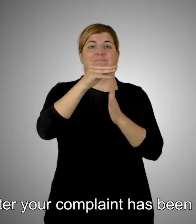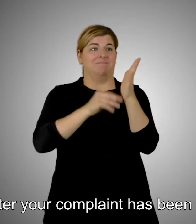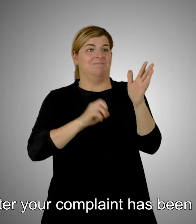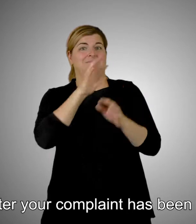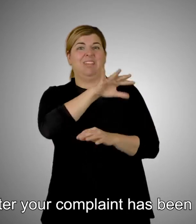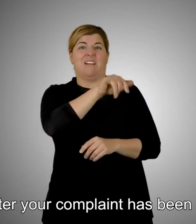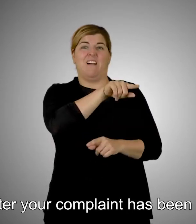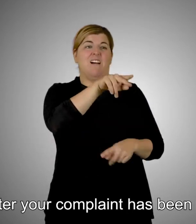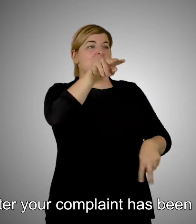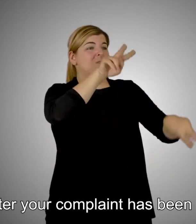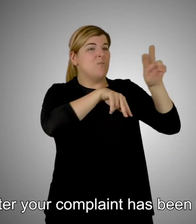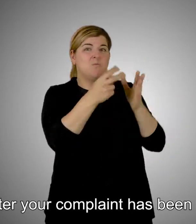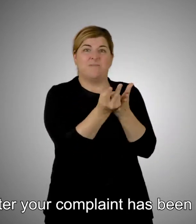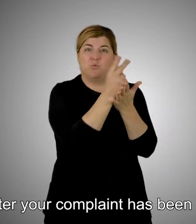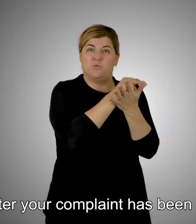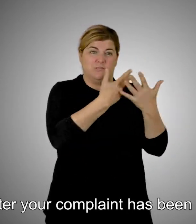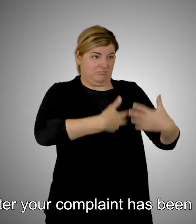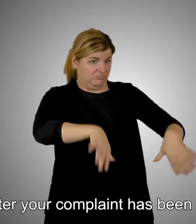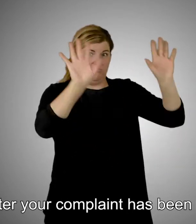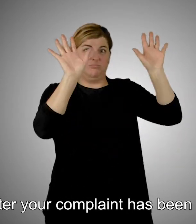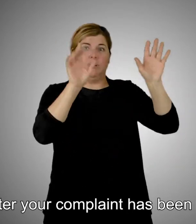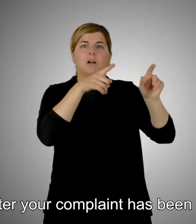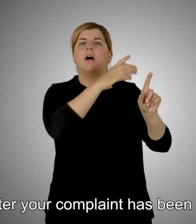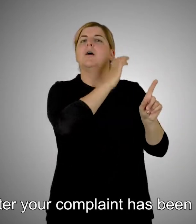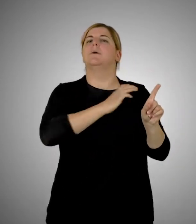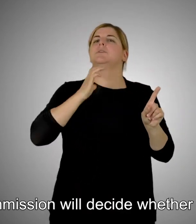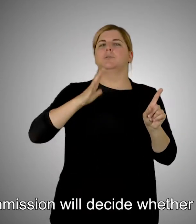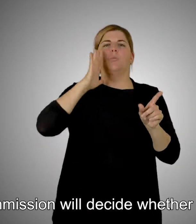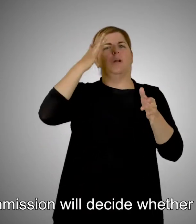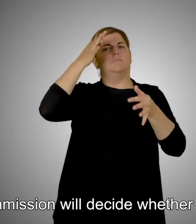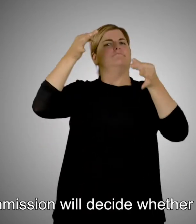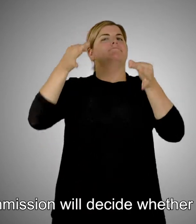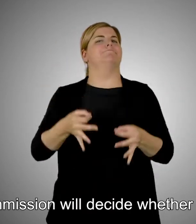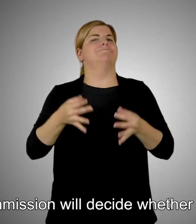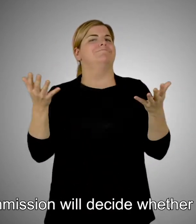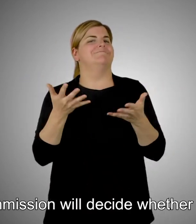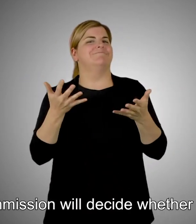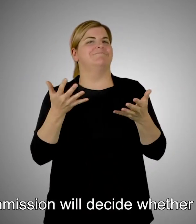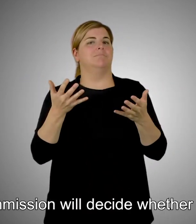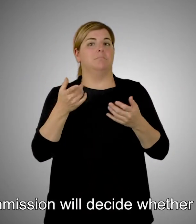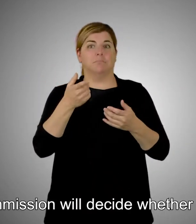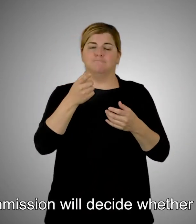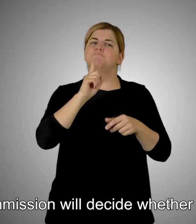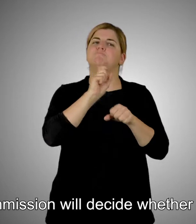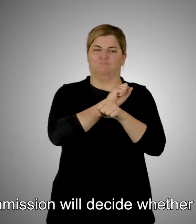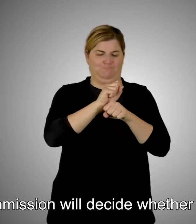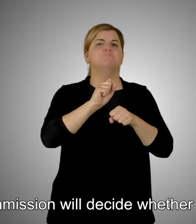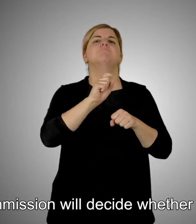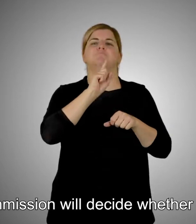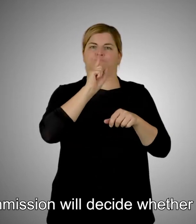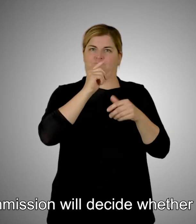After your complaint has been reviewed, the Commission will decide whether it is admissible,